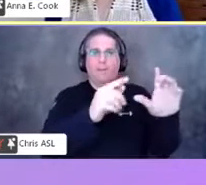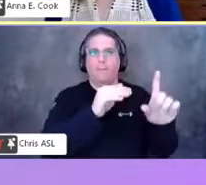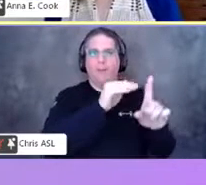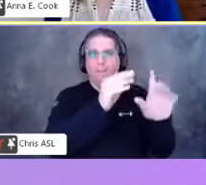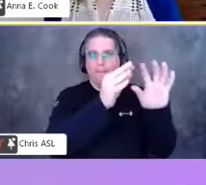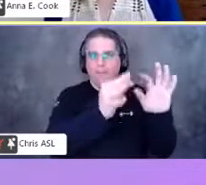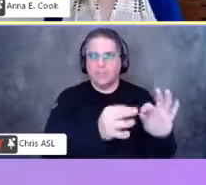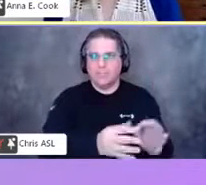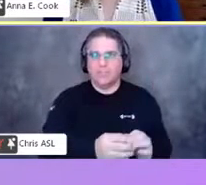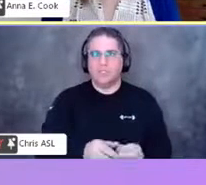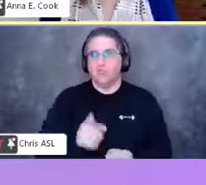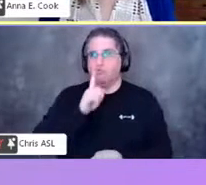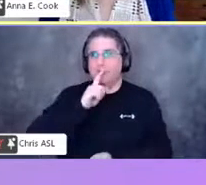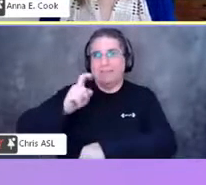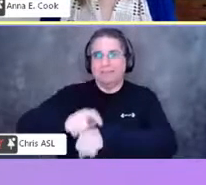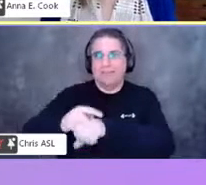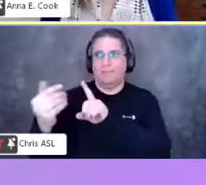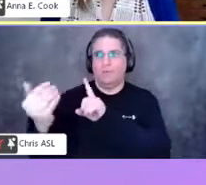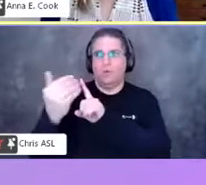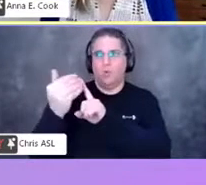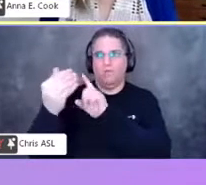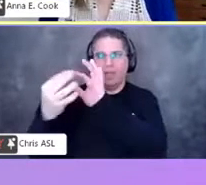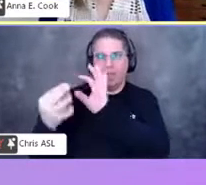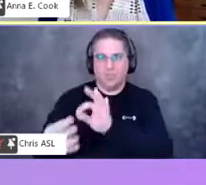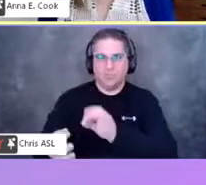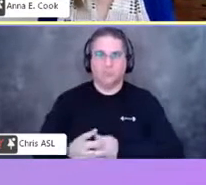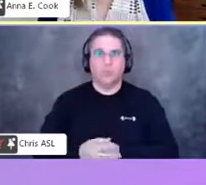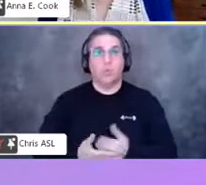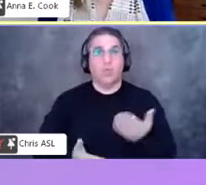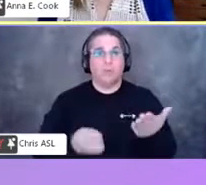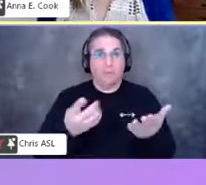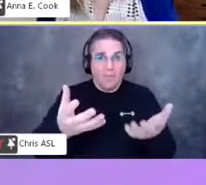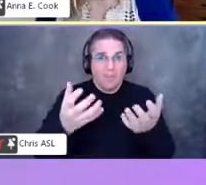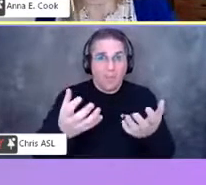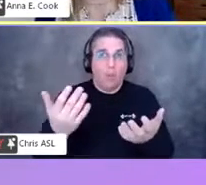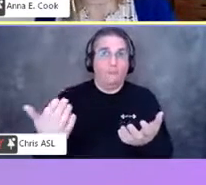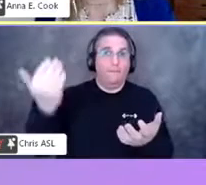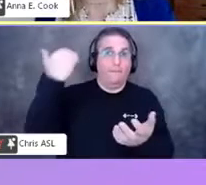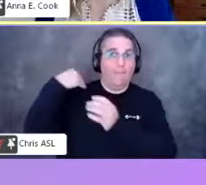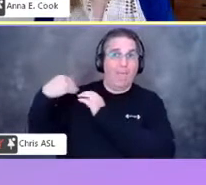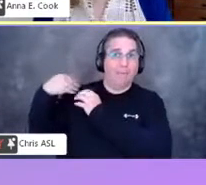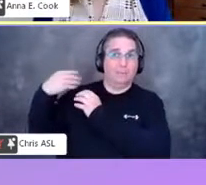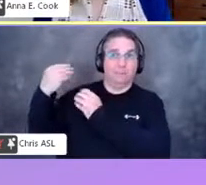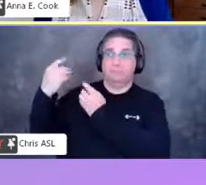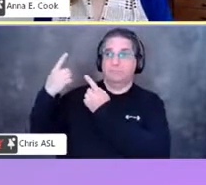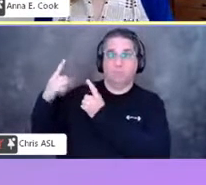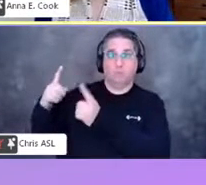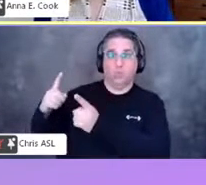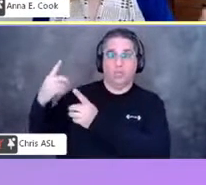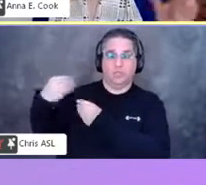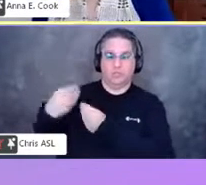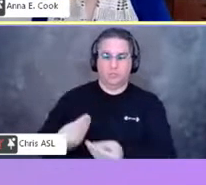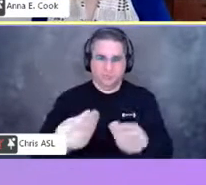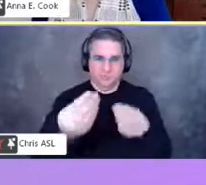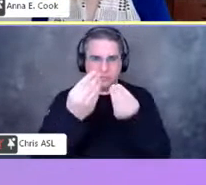they may want information from past sessions to inform future sessions but fewer tips over time